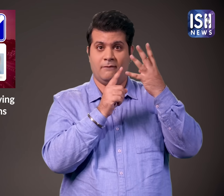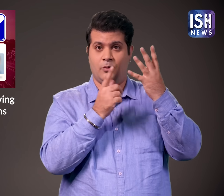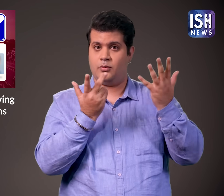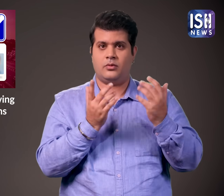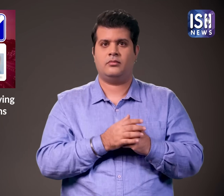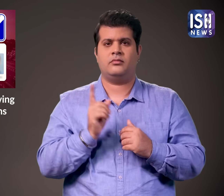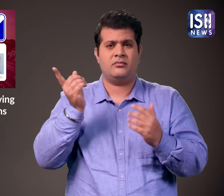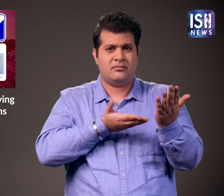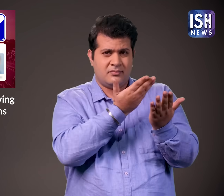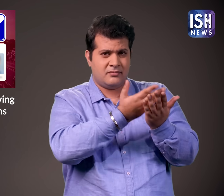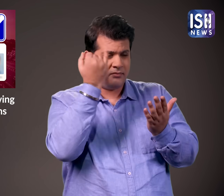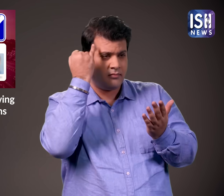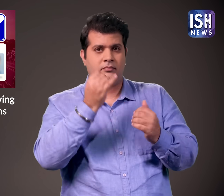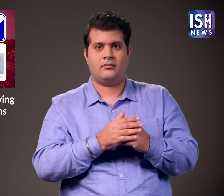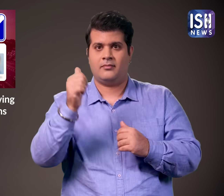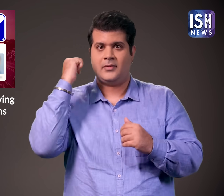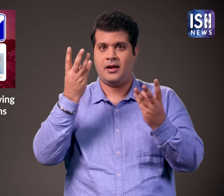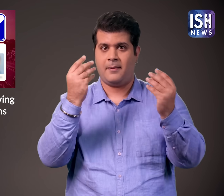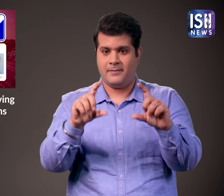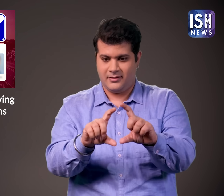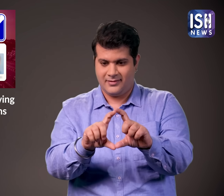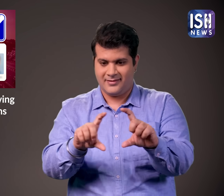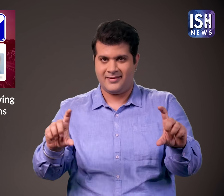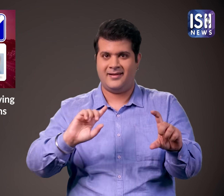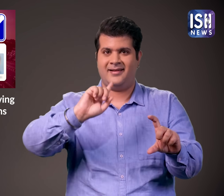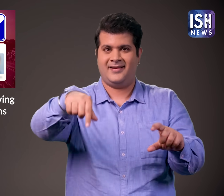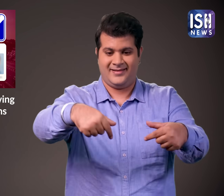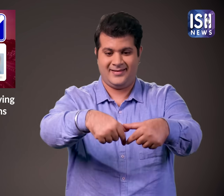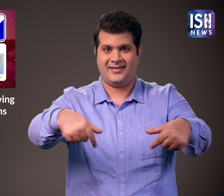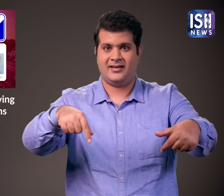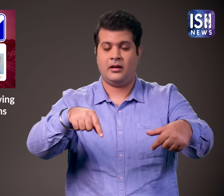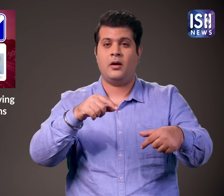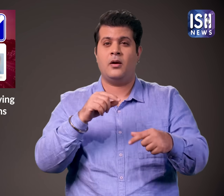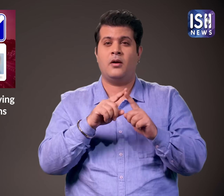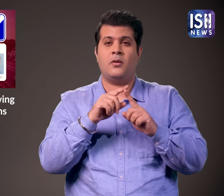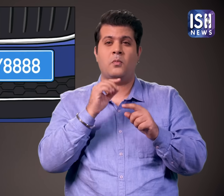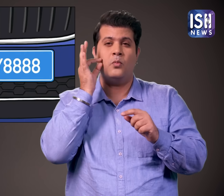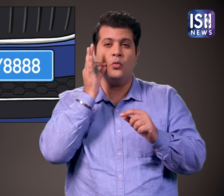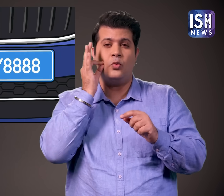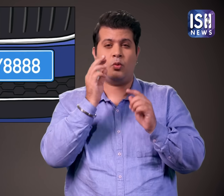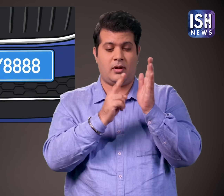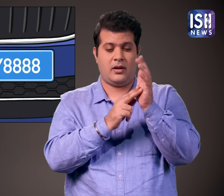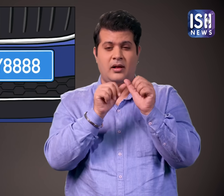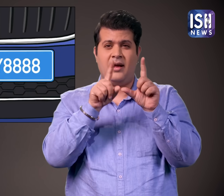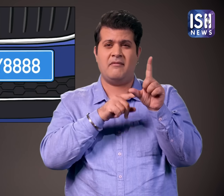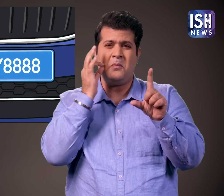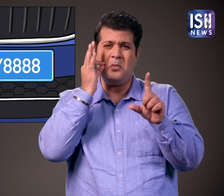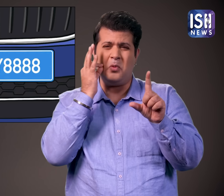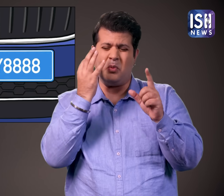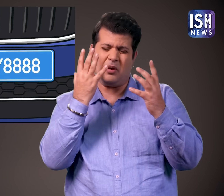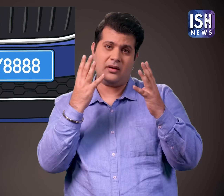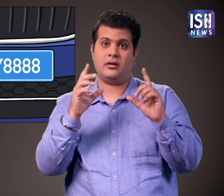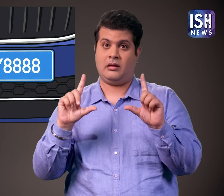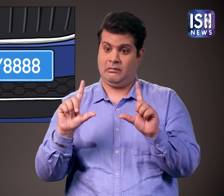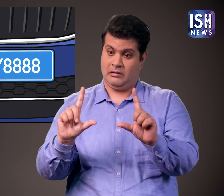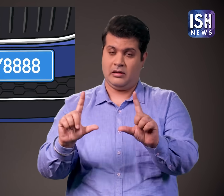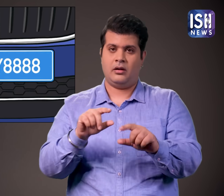4. He suggested using navy-blue number plates